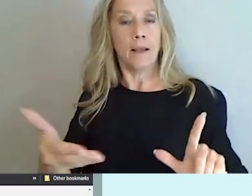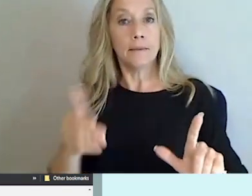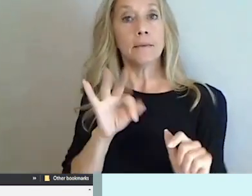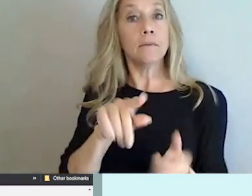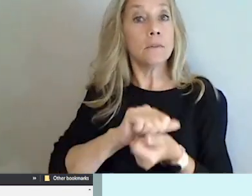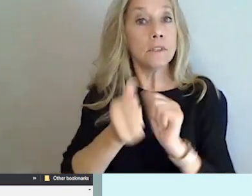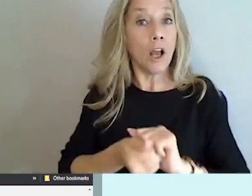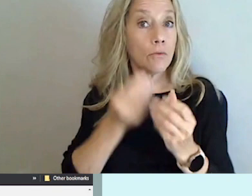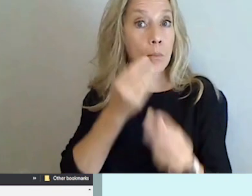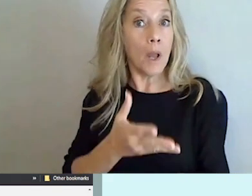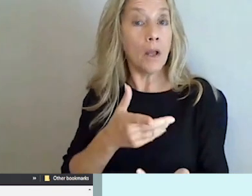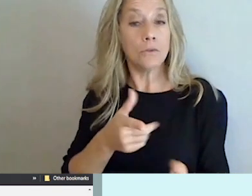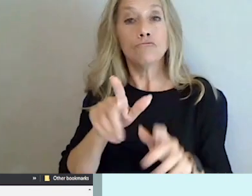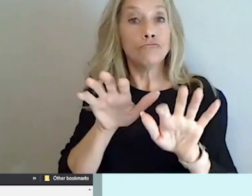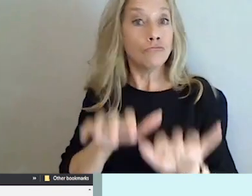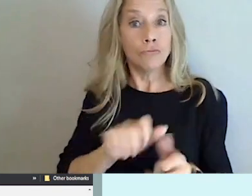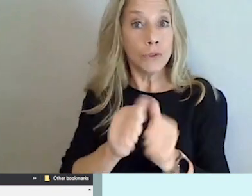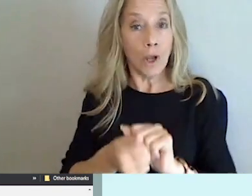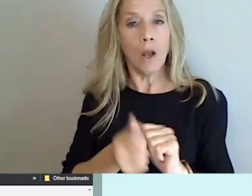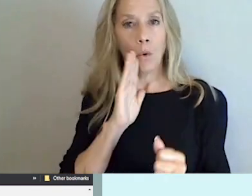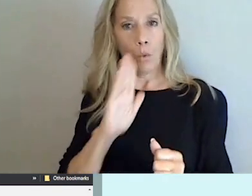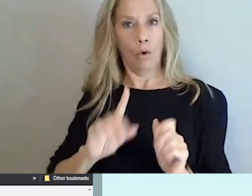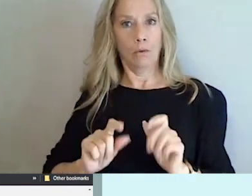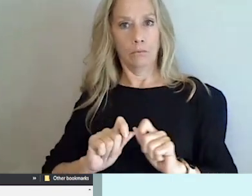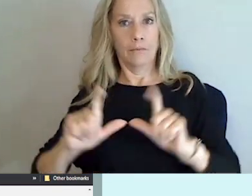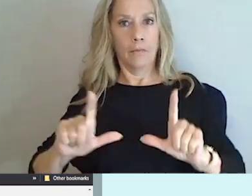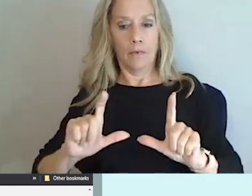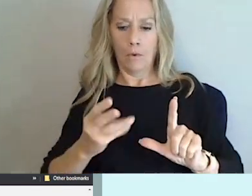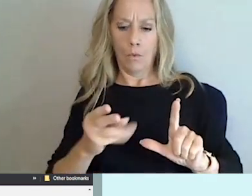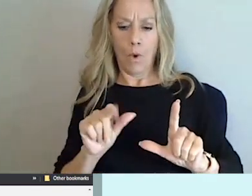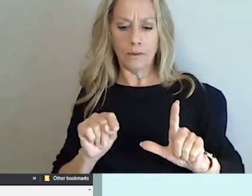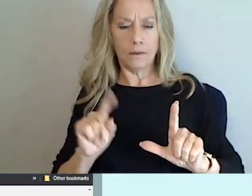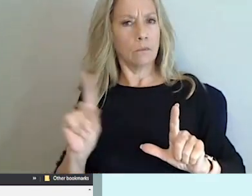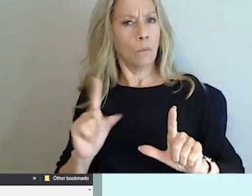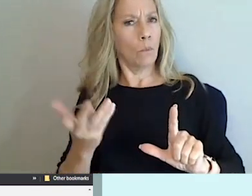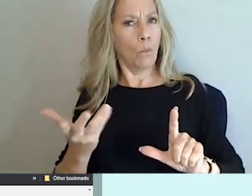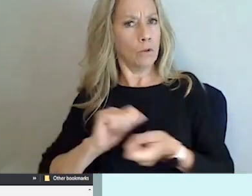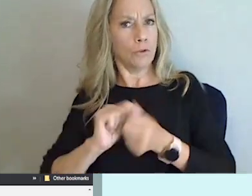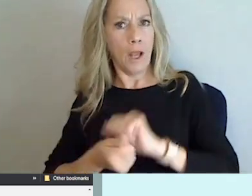the information you changed will be listed in the What Changed? column on the Summary Page.